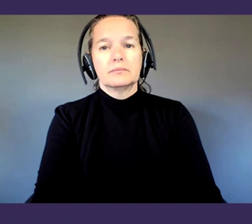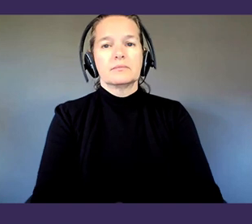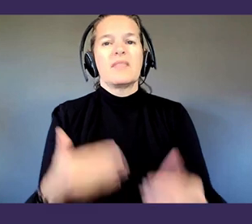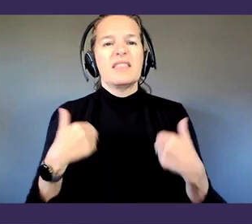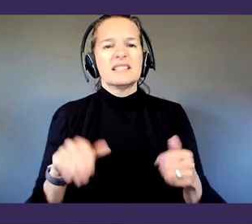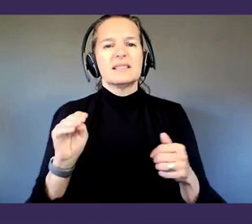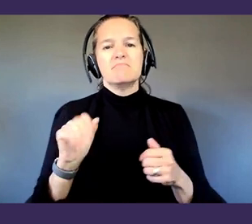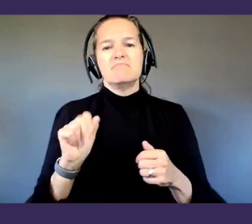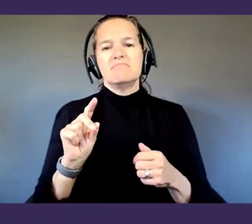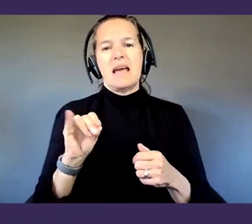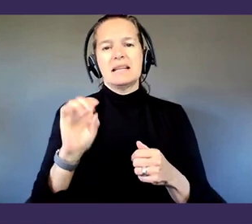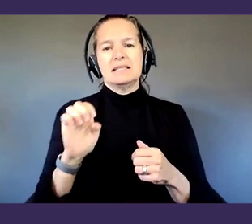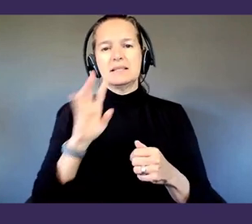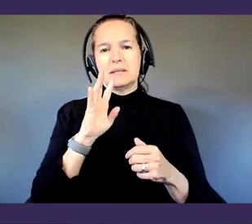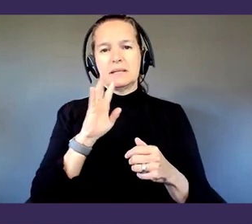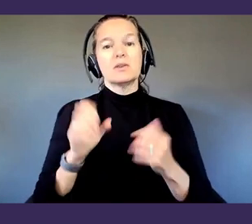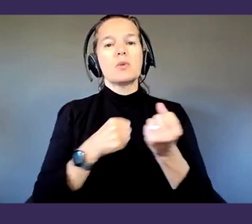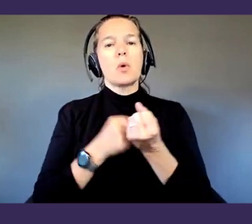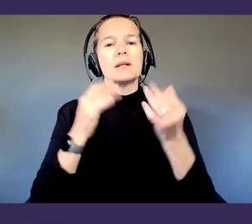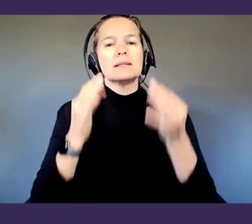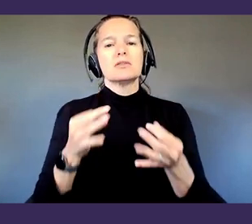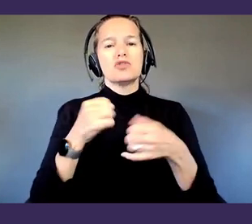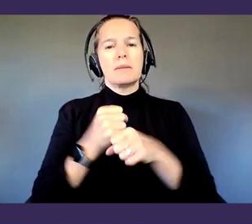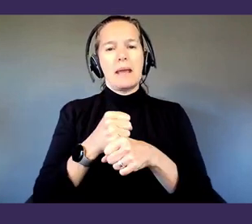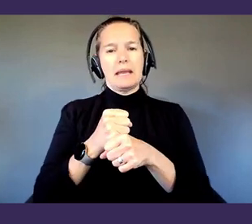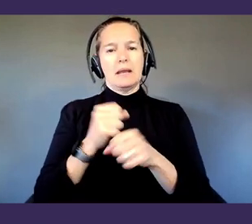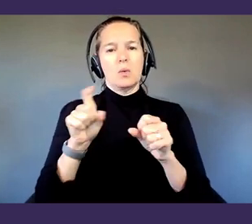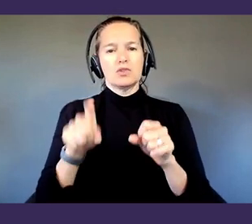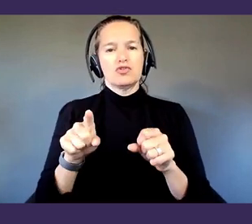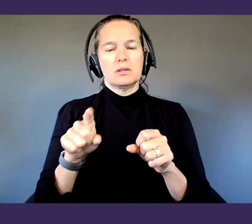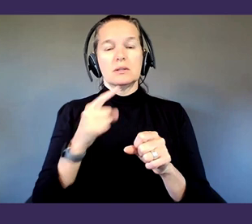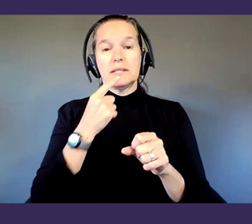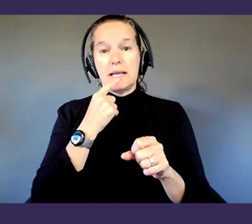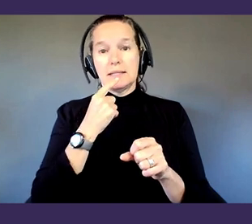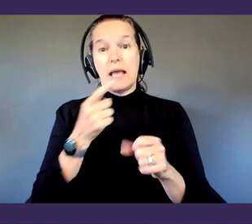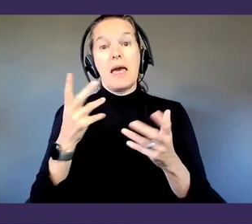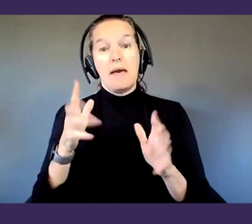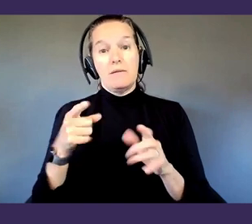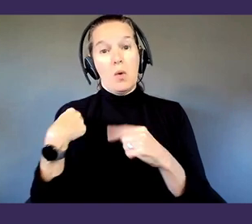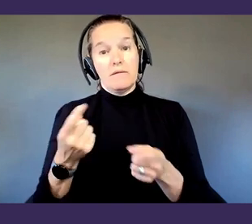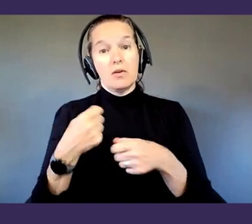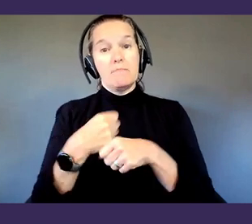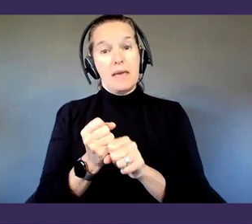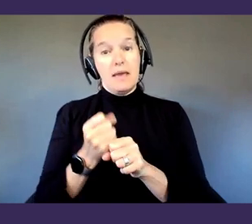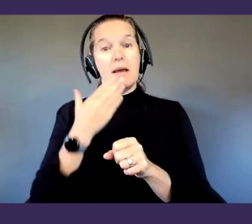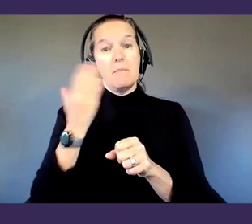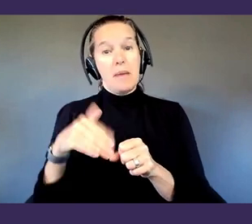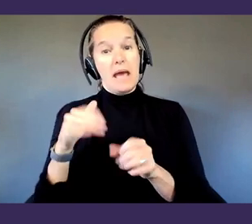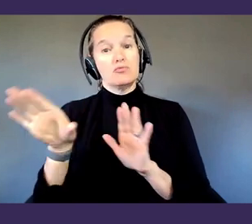The supported decision-making question says, "have you ever made a bad choice?"